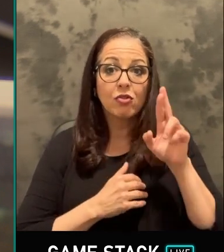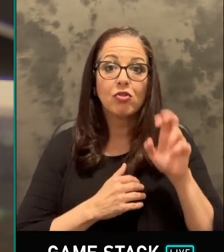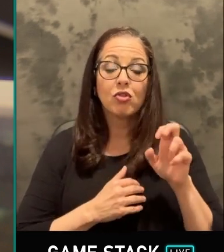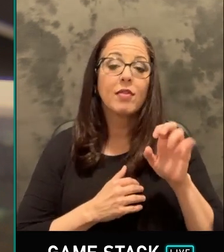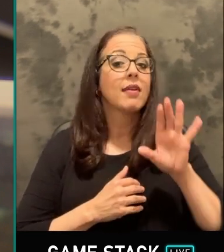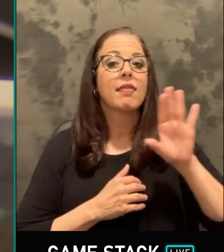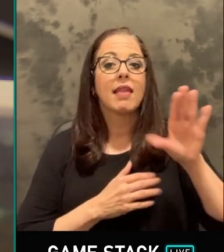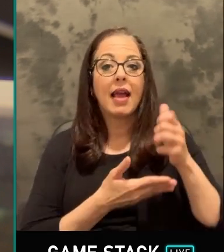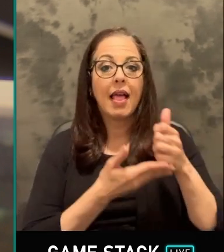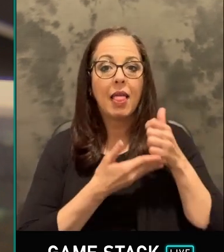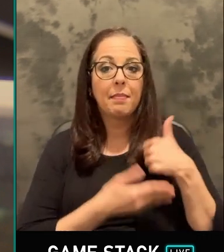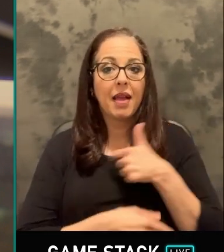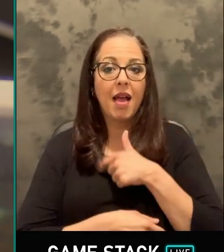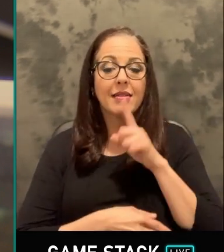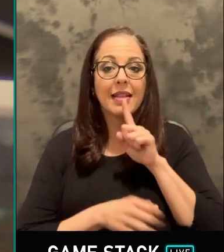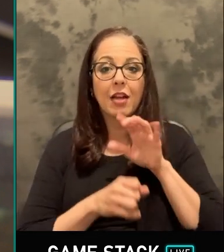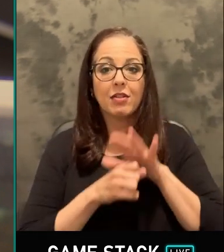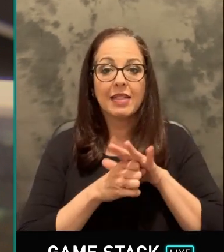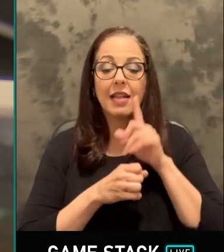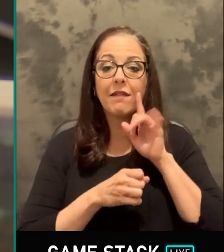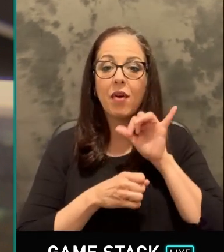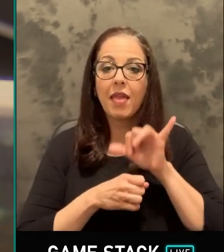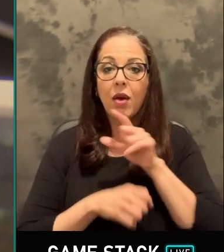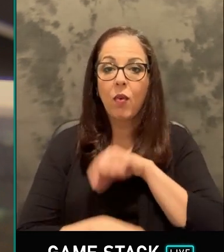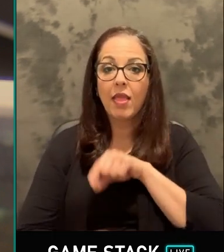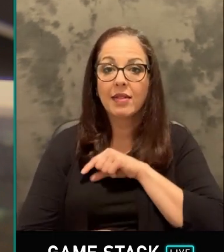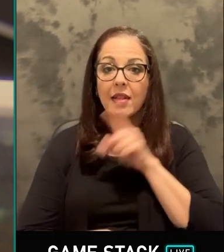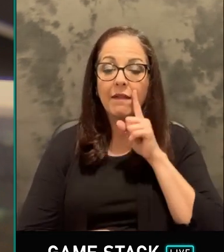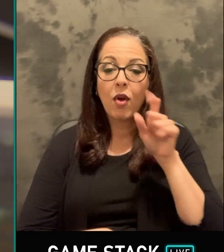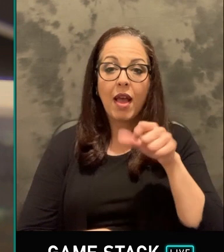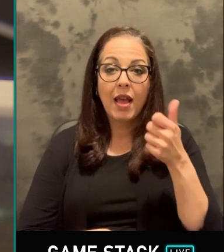to guarantee the quality of our services, wherever user are on